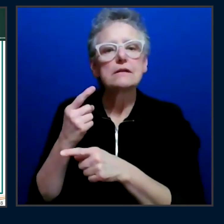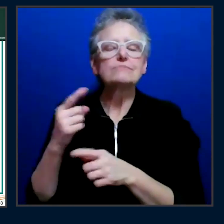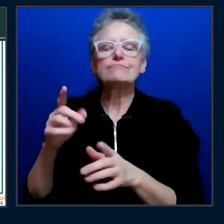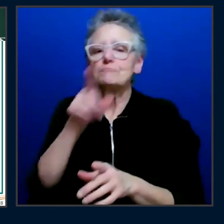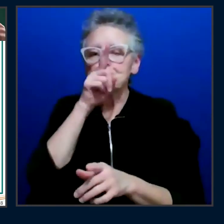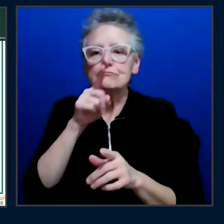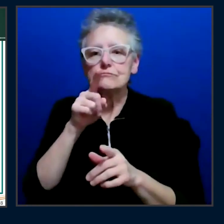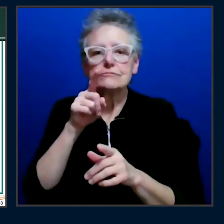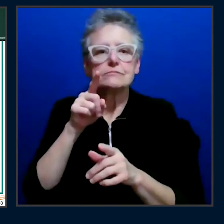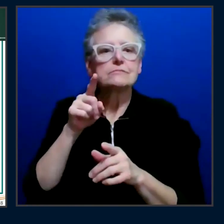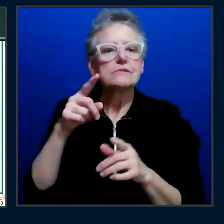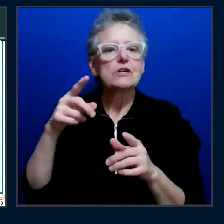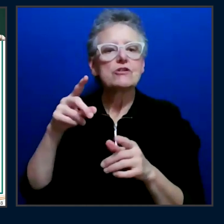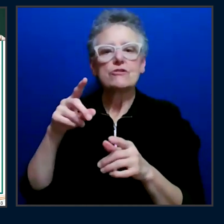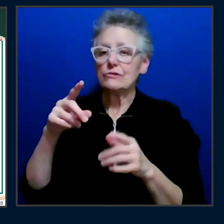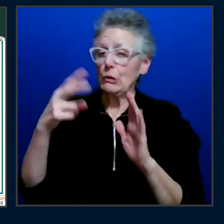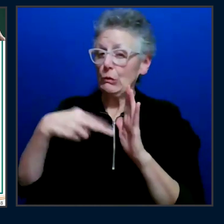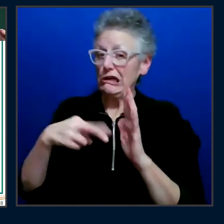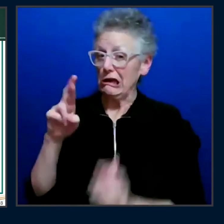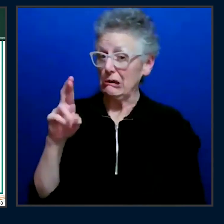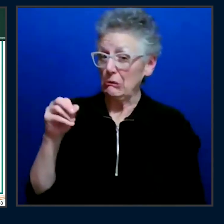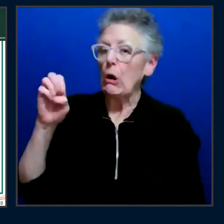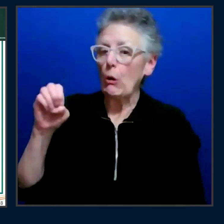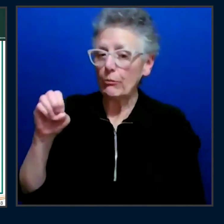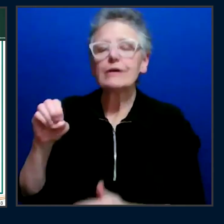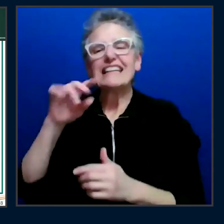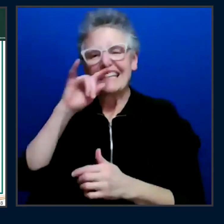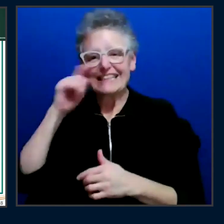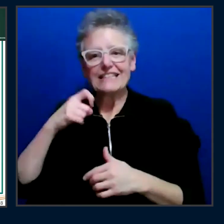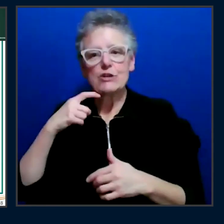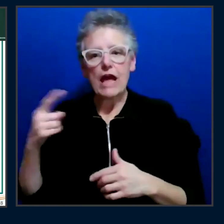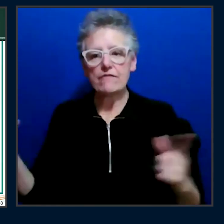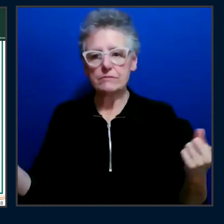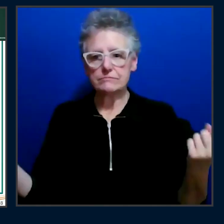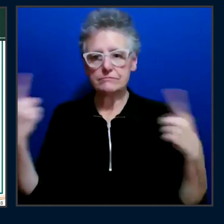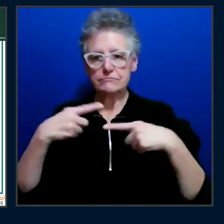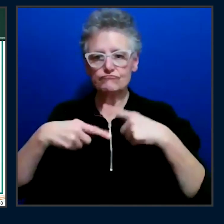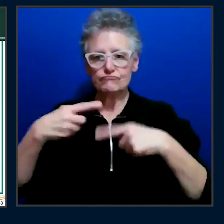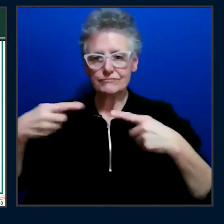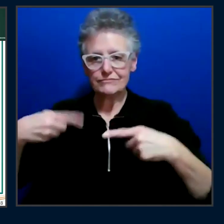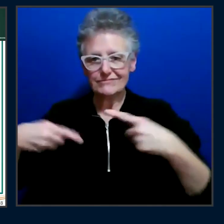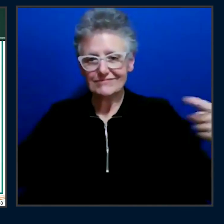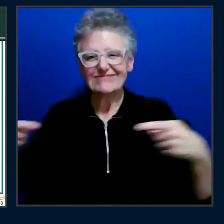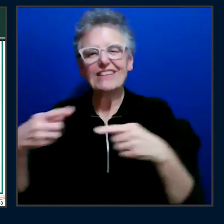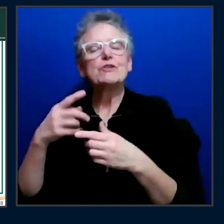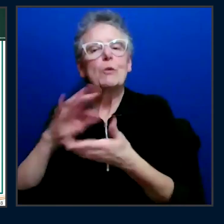That reading group-- rope shows that kids need to be taught those two strands together to become, literate, independent readers.